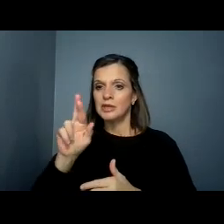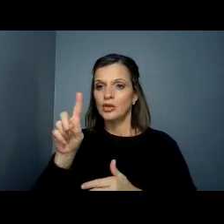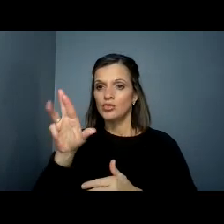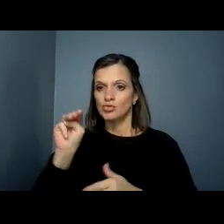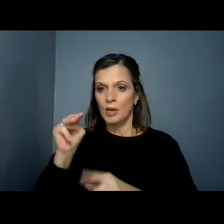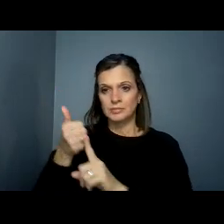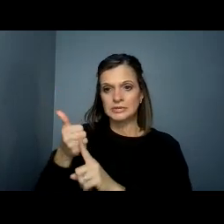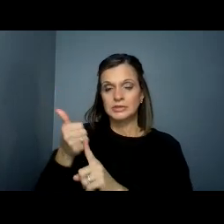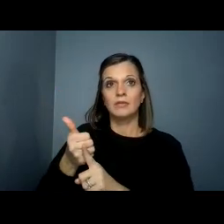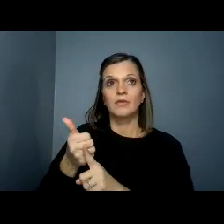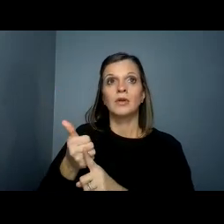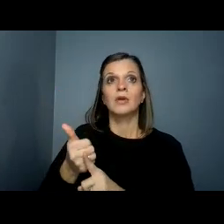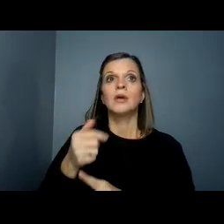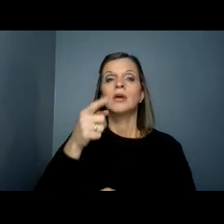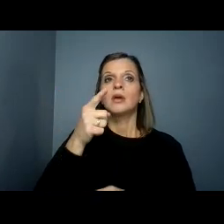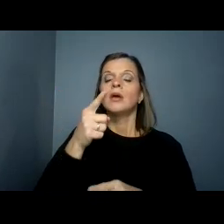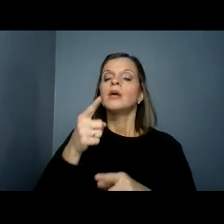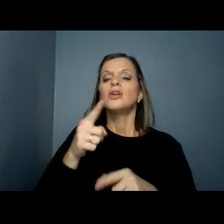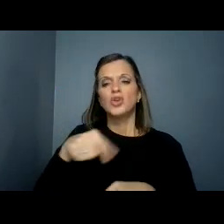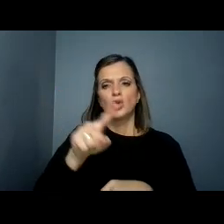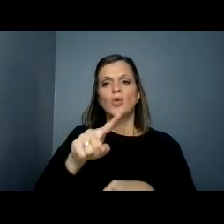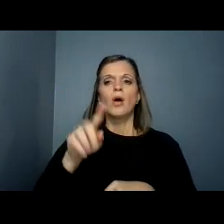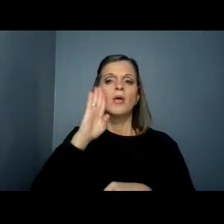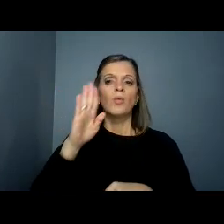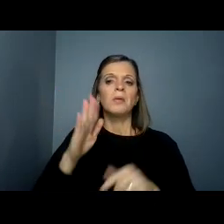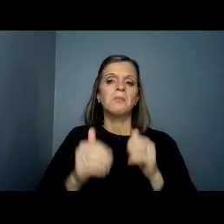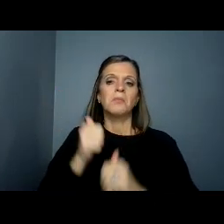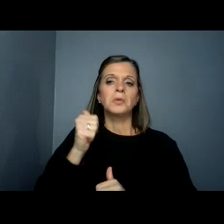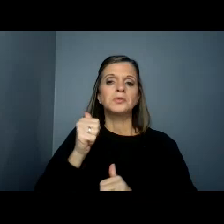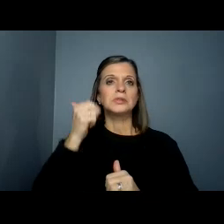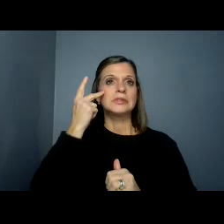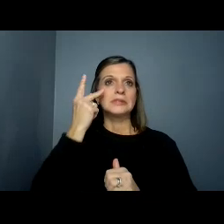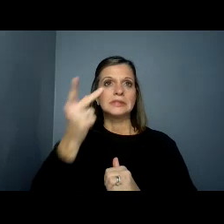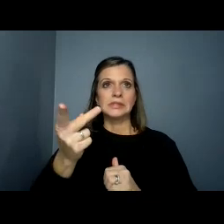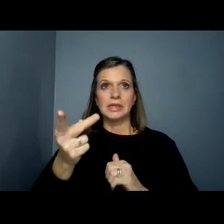this one in the left side. Right over here. You see